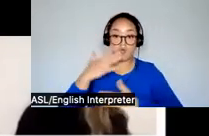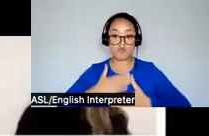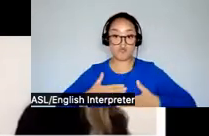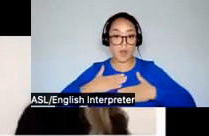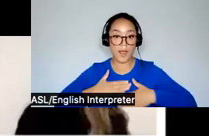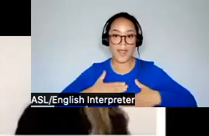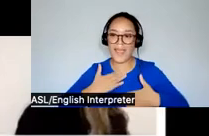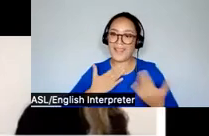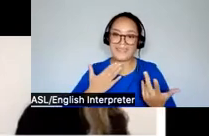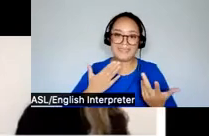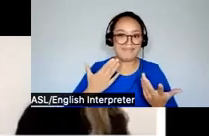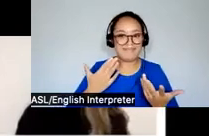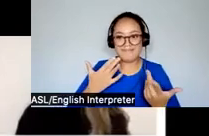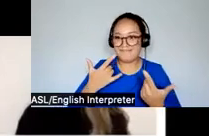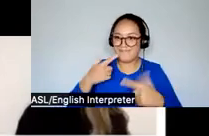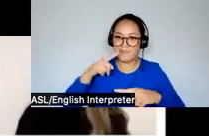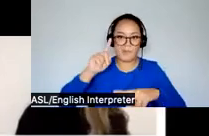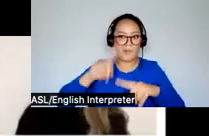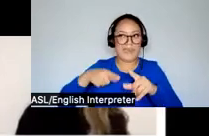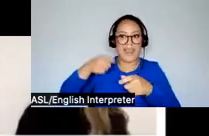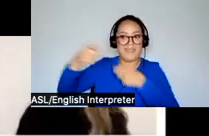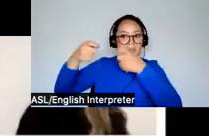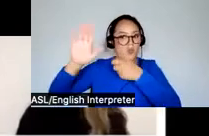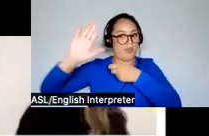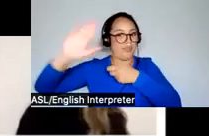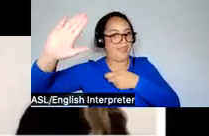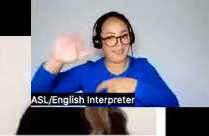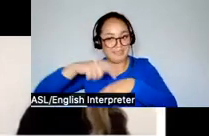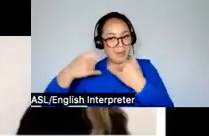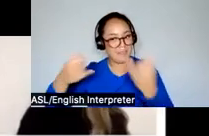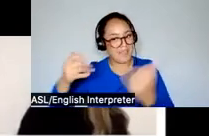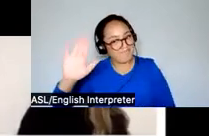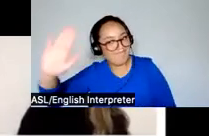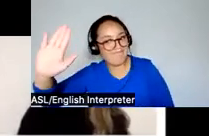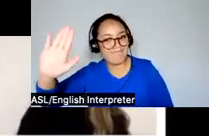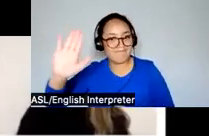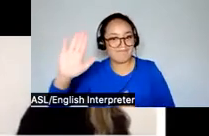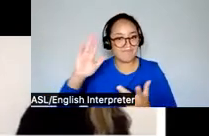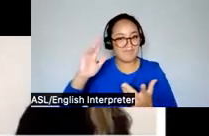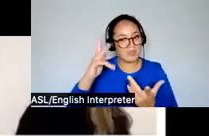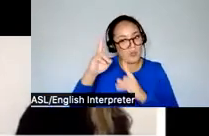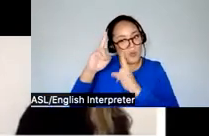So we need to make sure that we are abiding by the other divisions timelines.